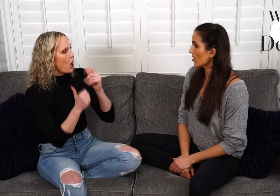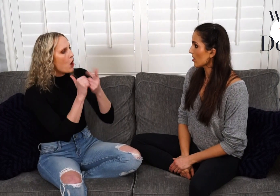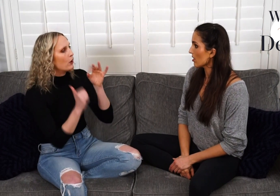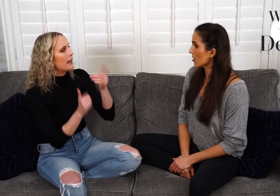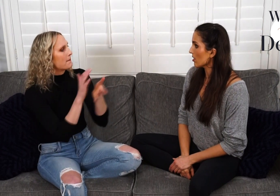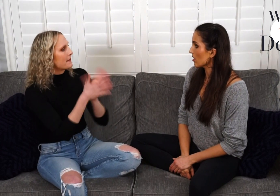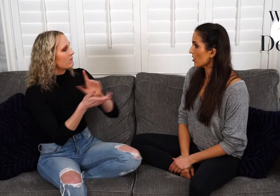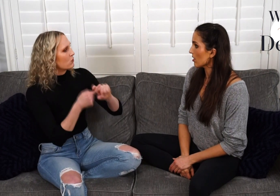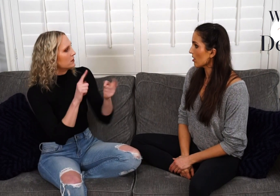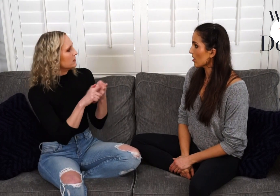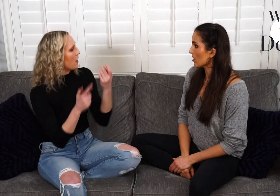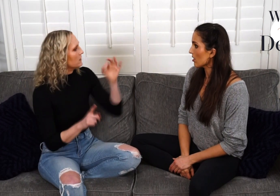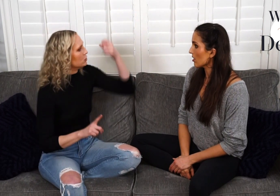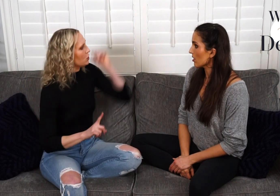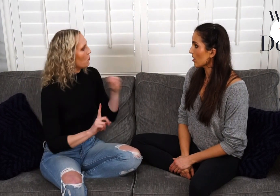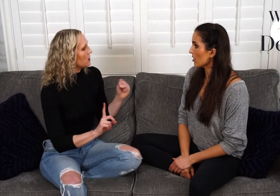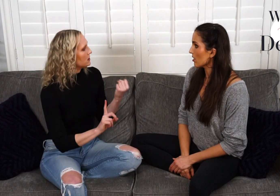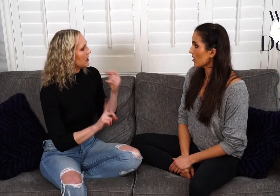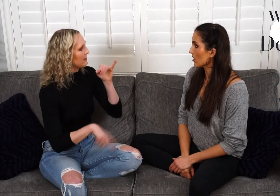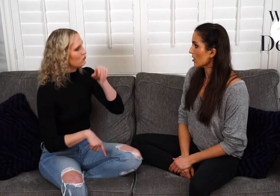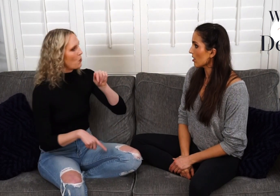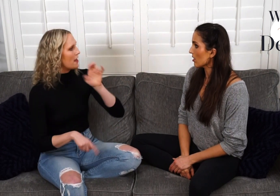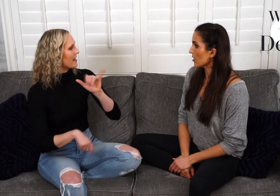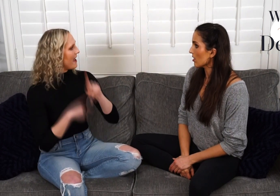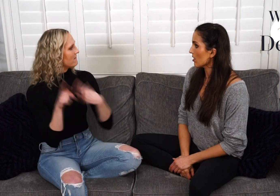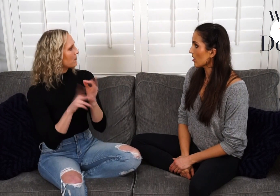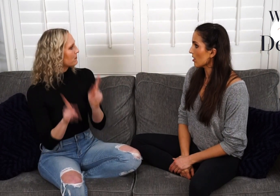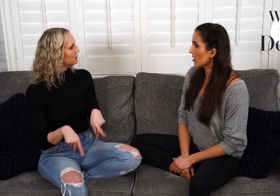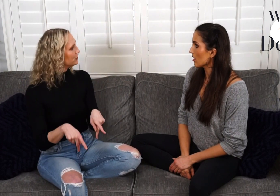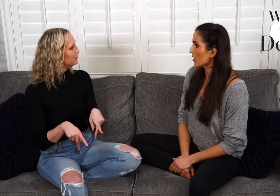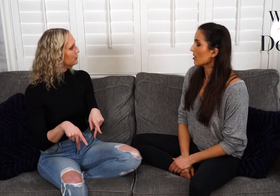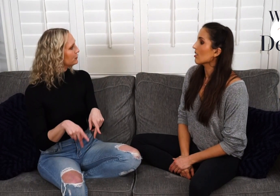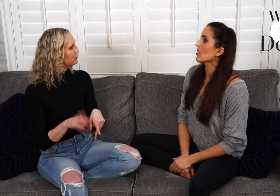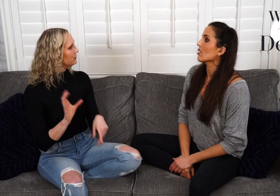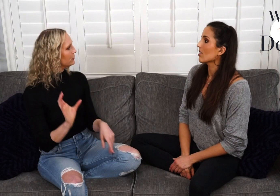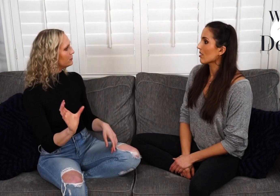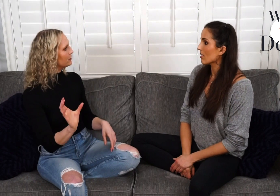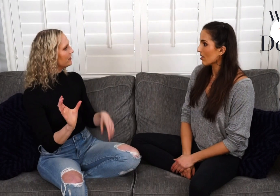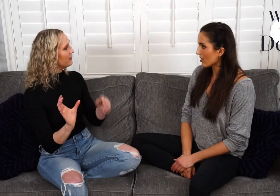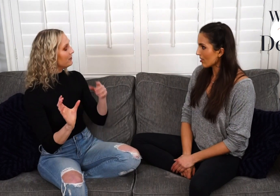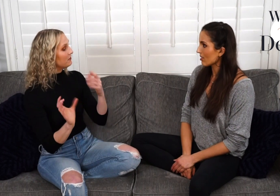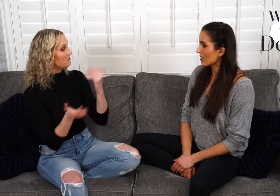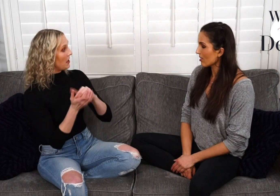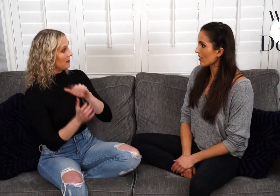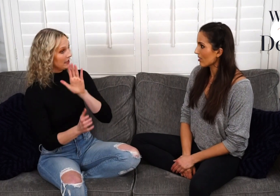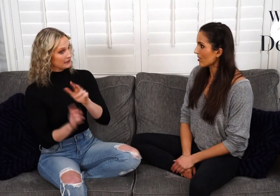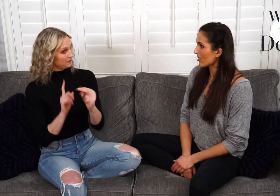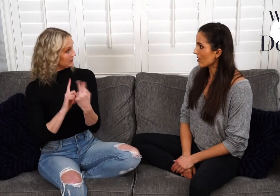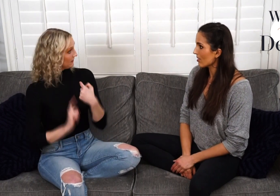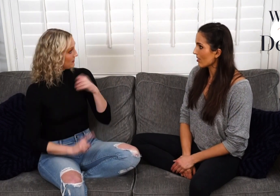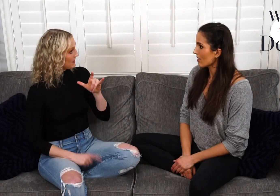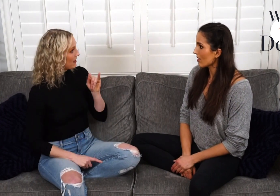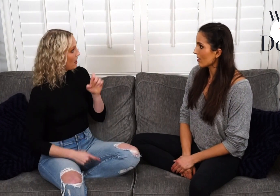said, “How did you become friends of Sarah's, if you're that kind of person?” and so their perception